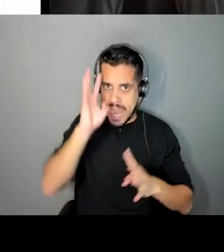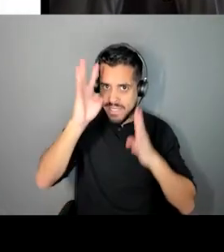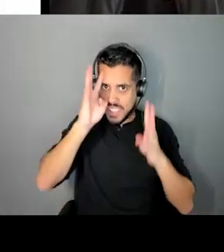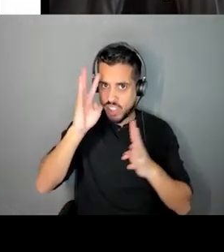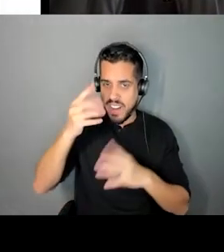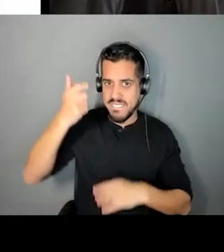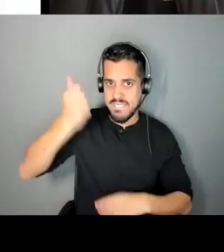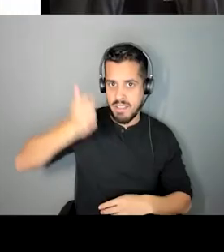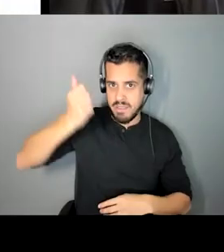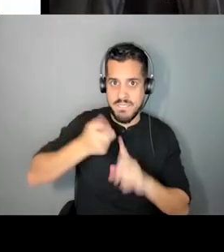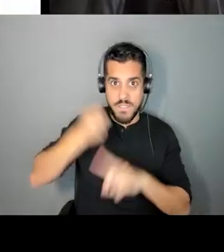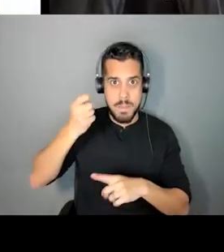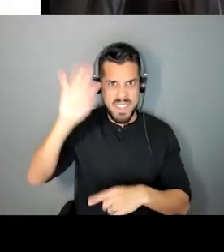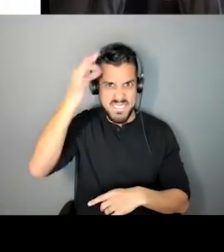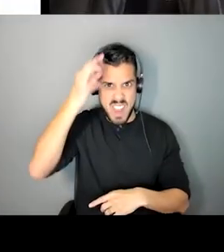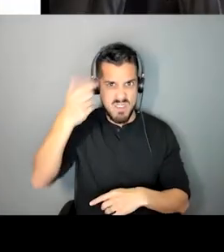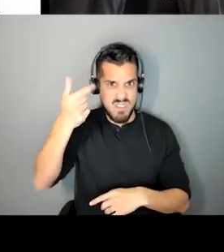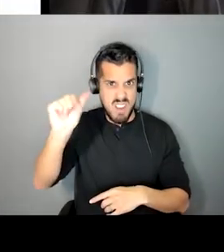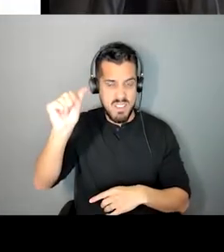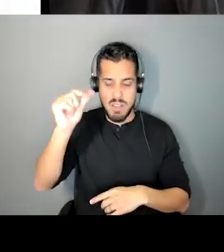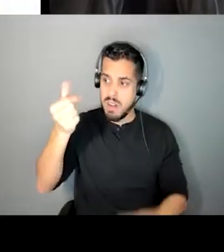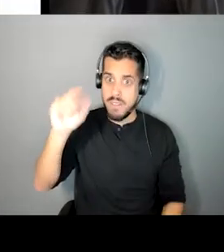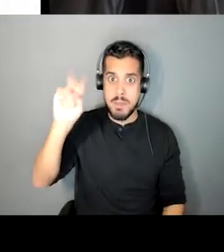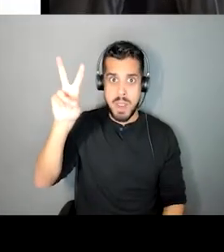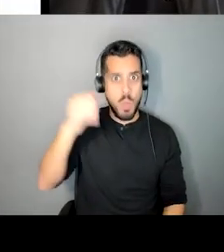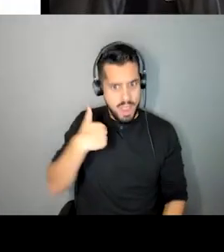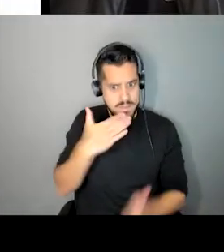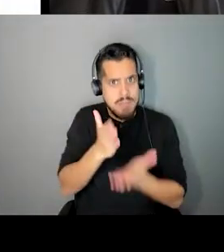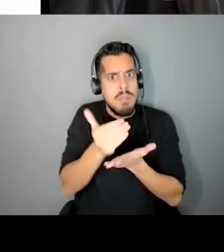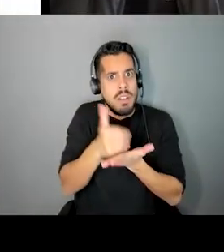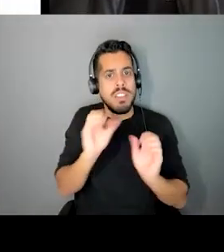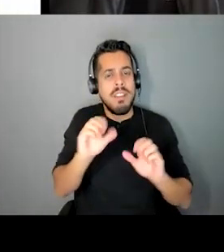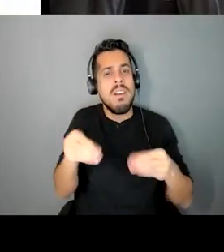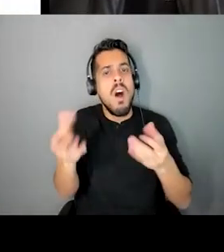uh... from the federal government, uh... we have budget to be able to offer organizations, as well.